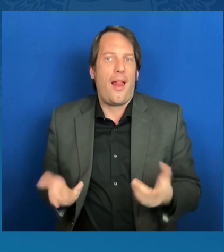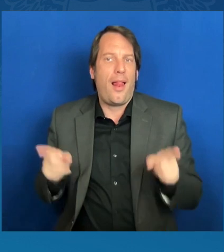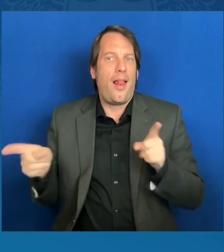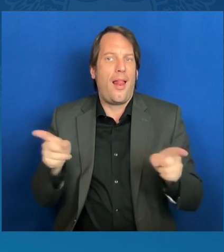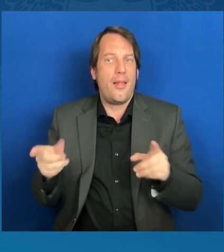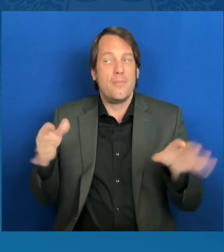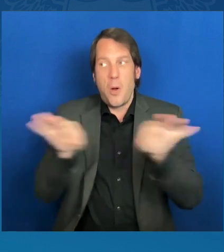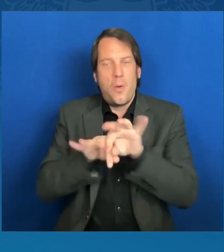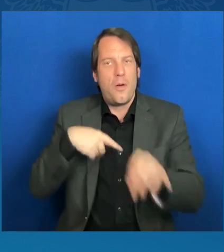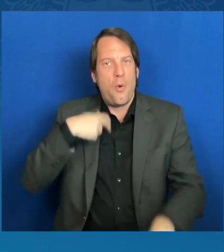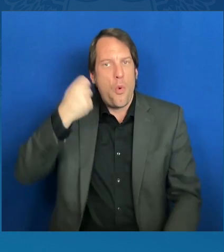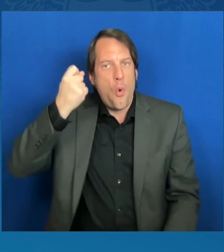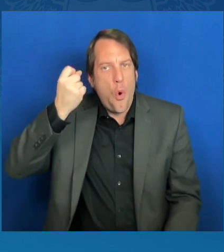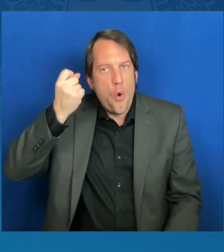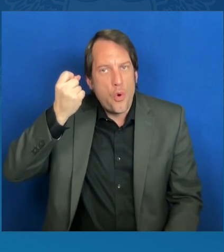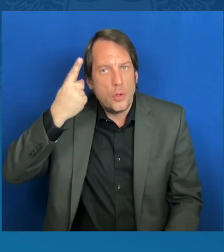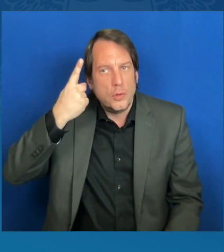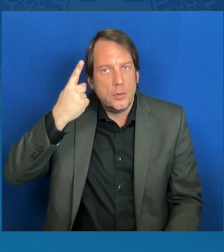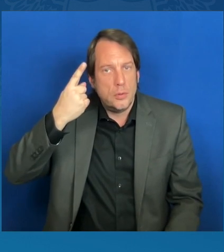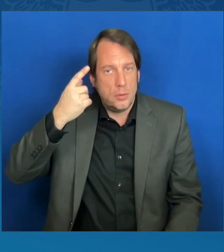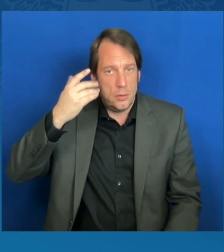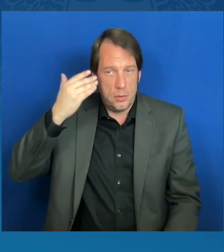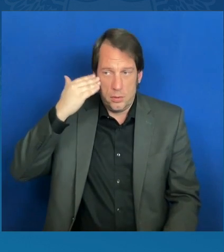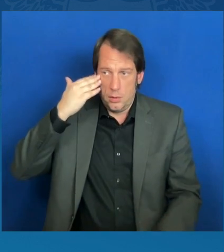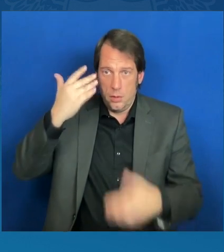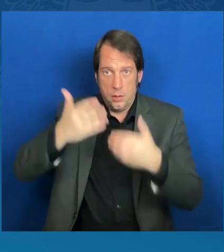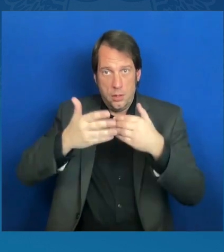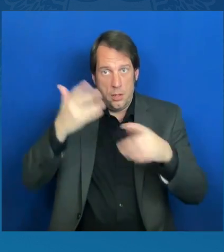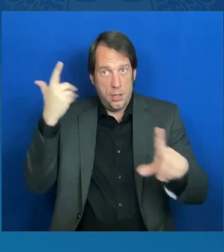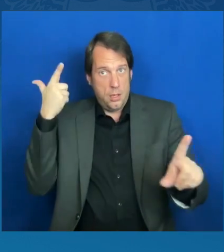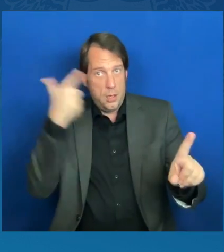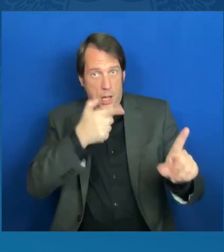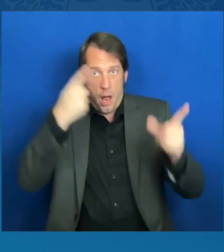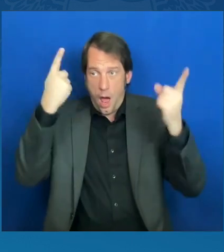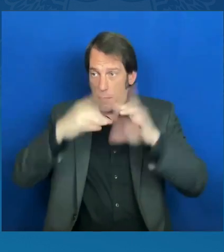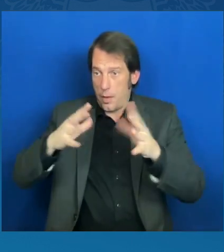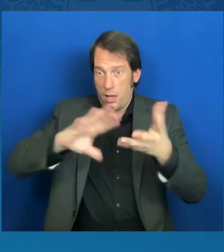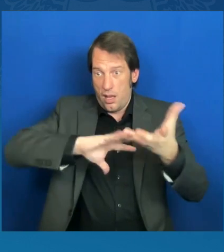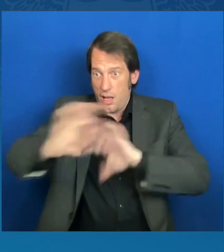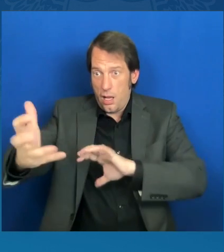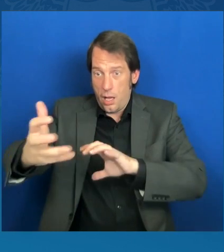of the violence that we witness and see and that the community experiences